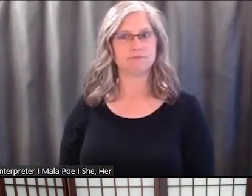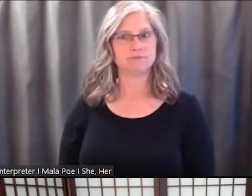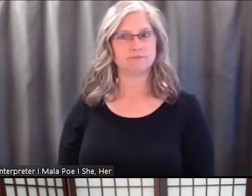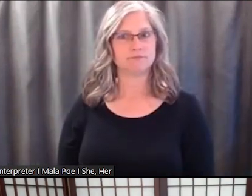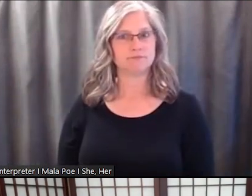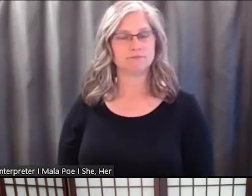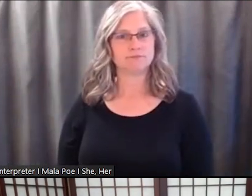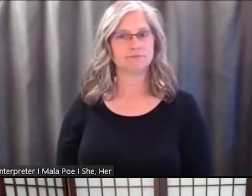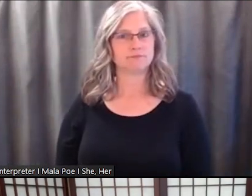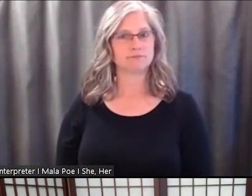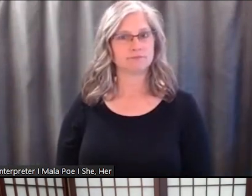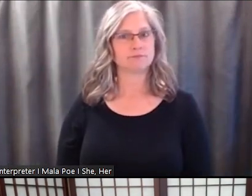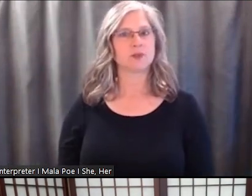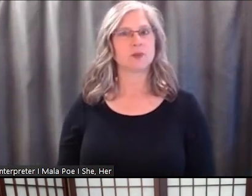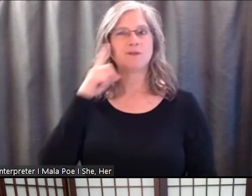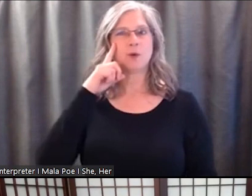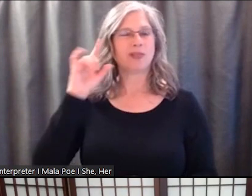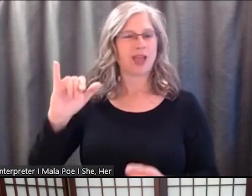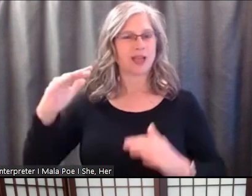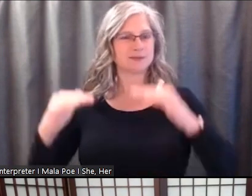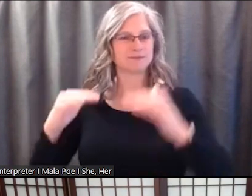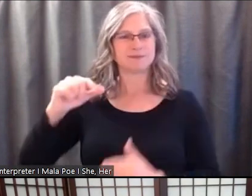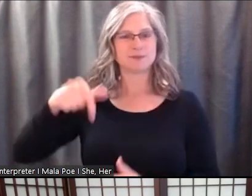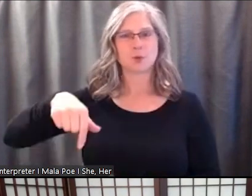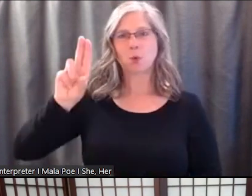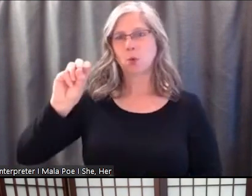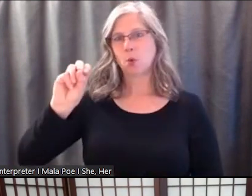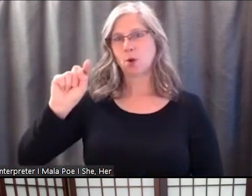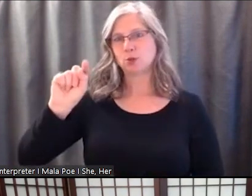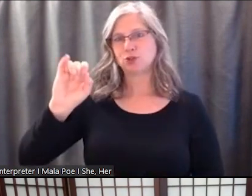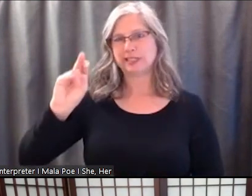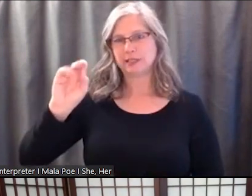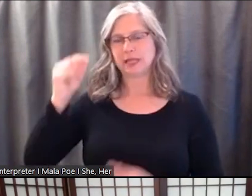And for the quotient itself, as a way of thinking through a term such as native speaker.